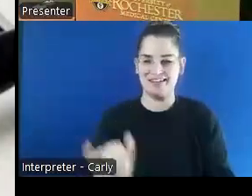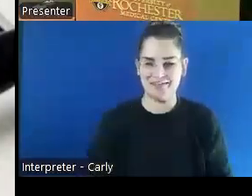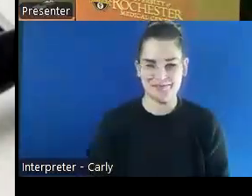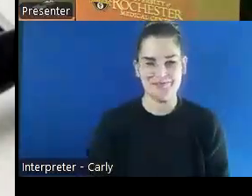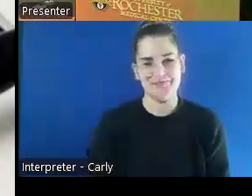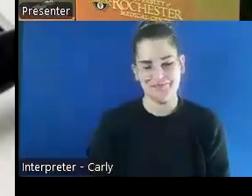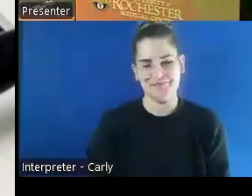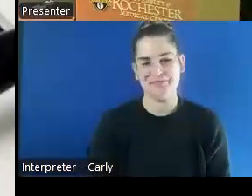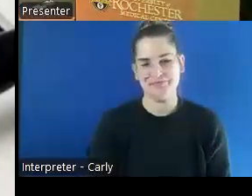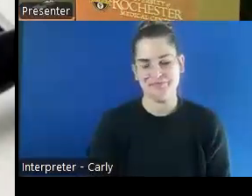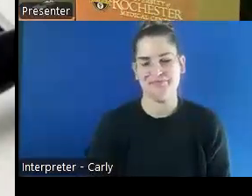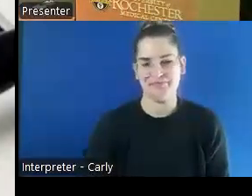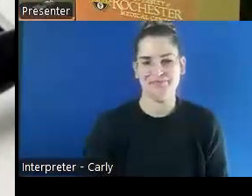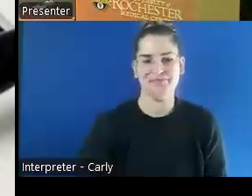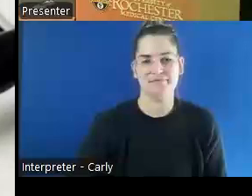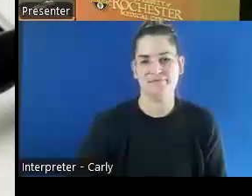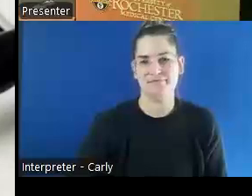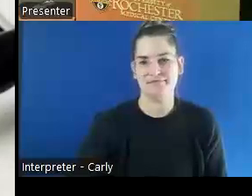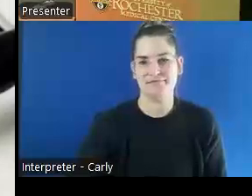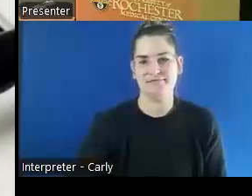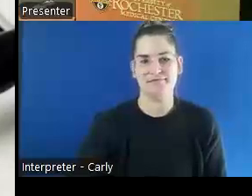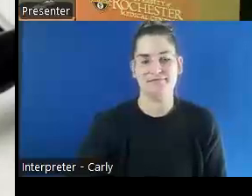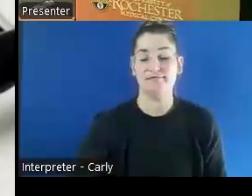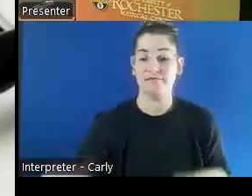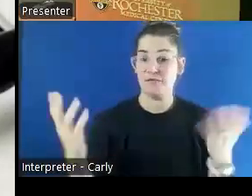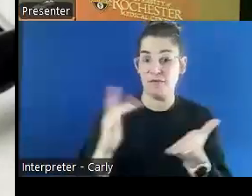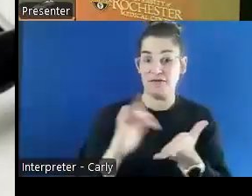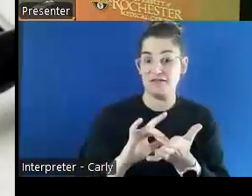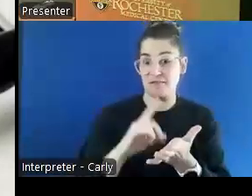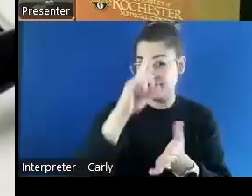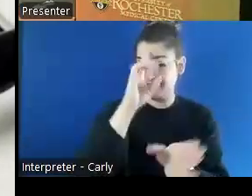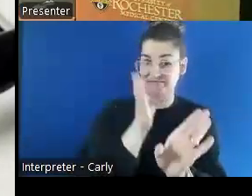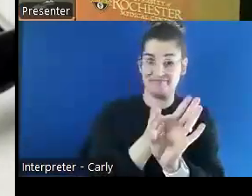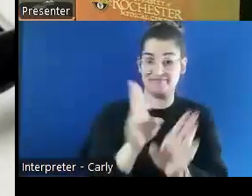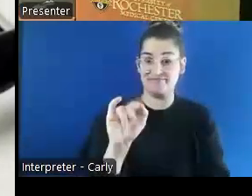right um so briefly what is a medy unit hopefully you have a sense now we deliver medical care but